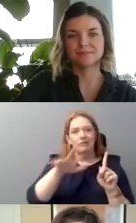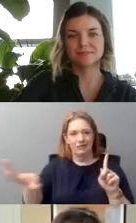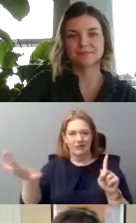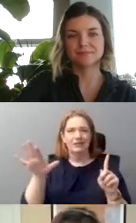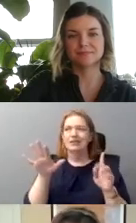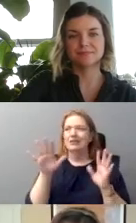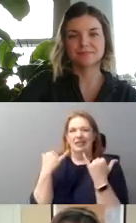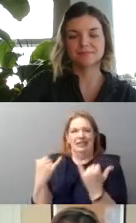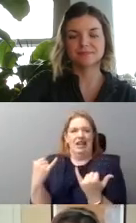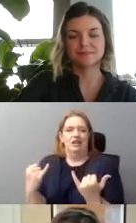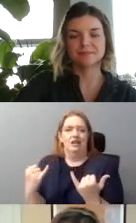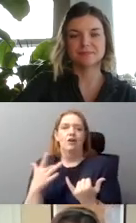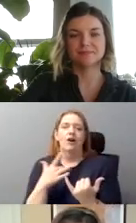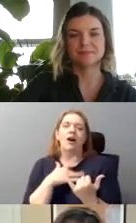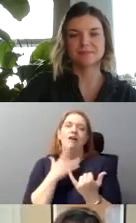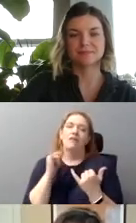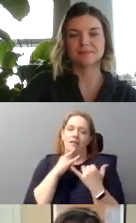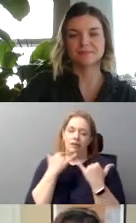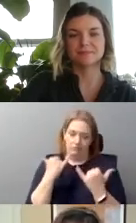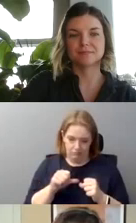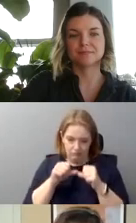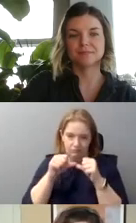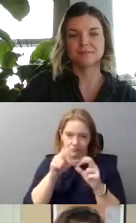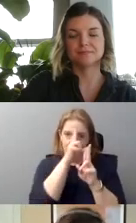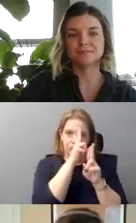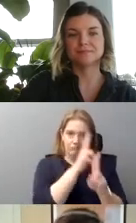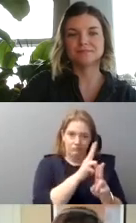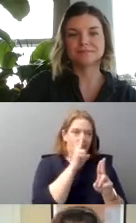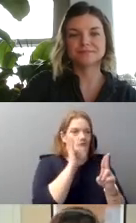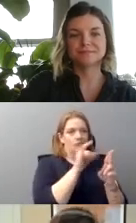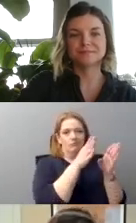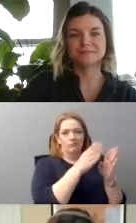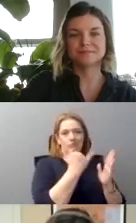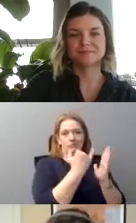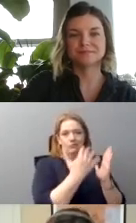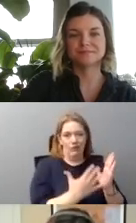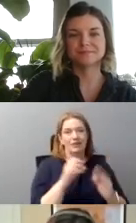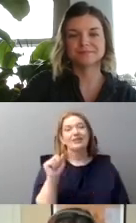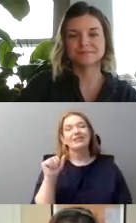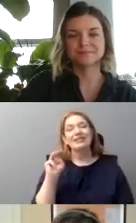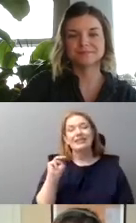living tribute to the legacy and one you will all get to experience with Sam this evening. I thank